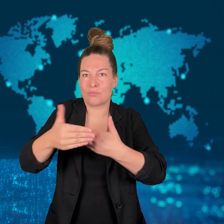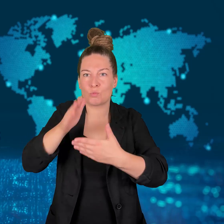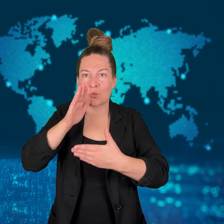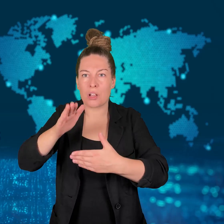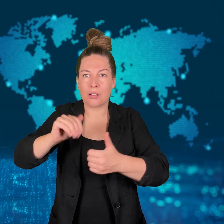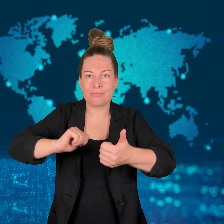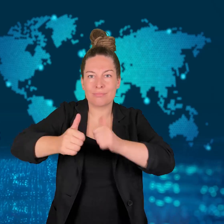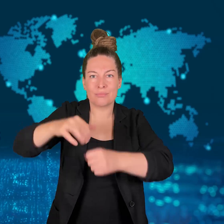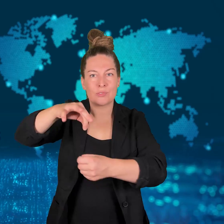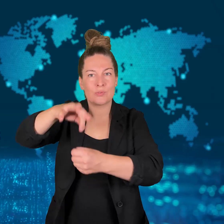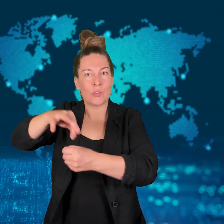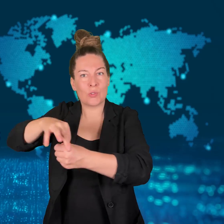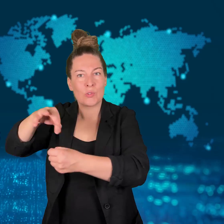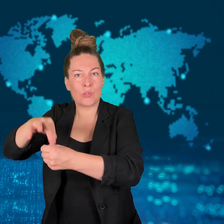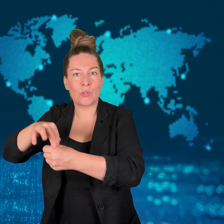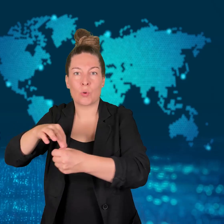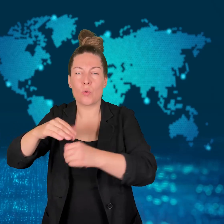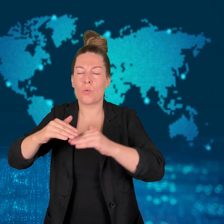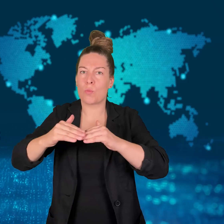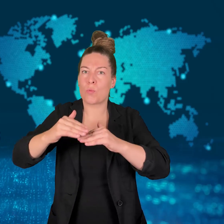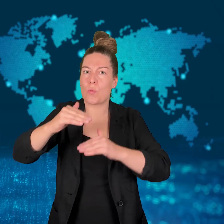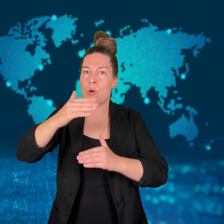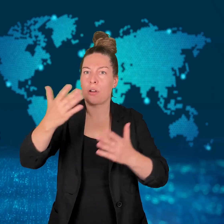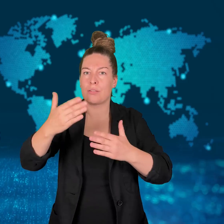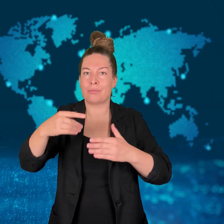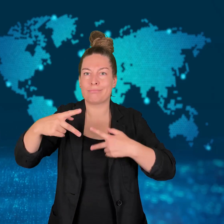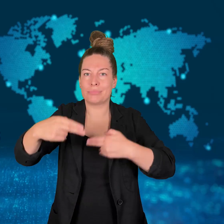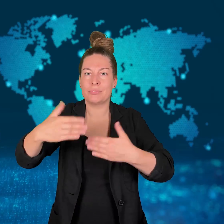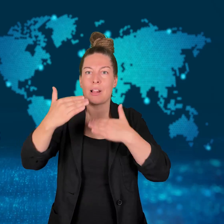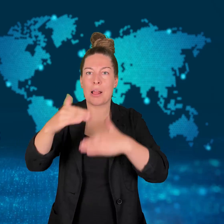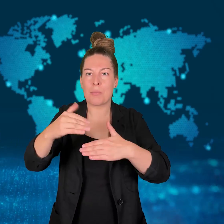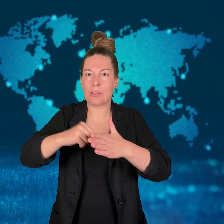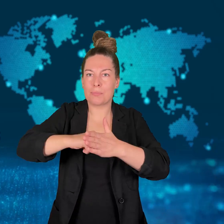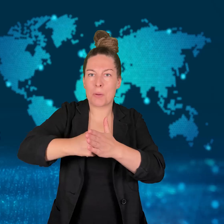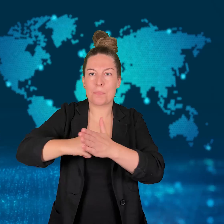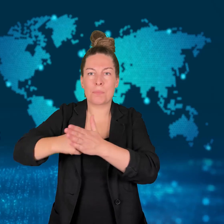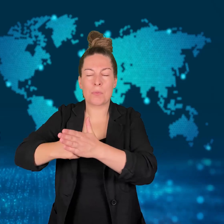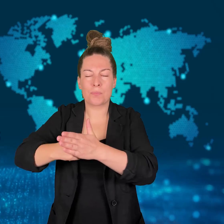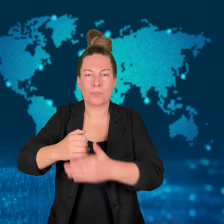there could be an even greater push towards more restrictions.